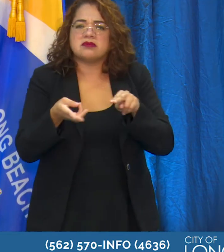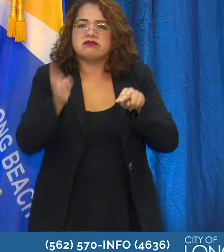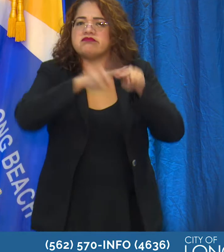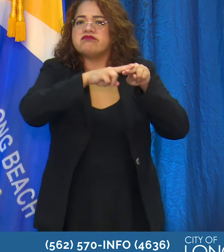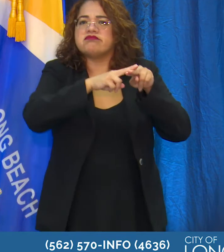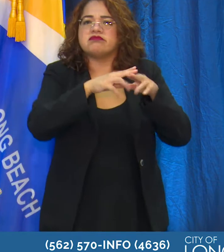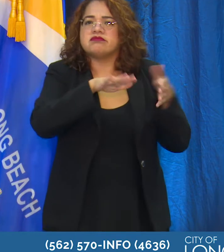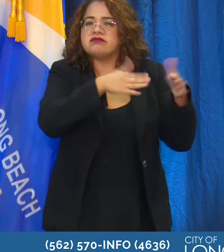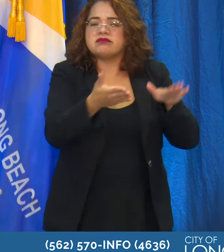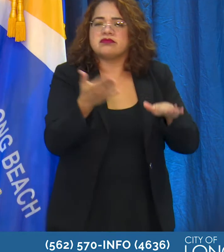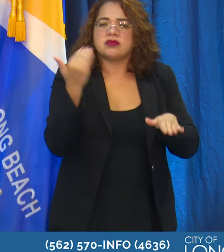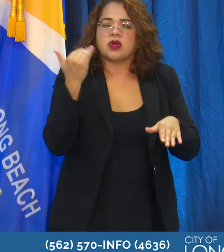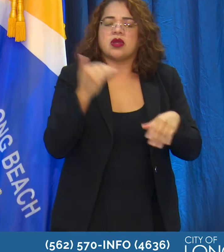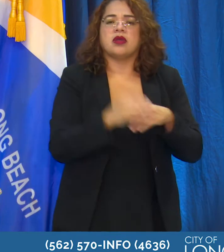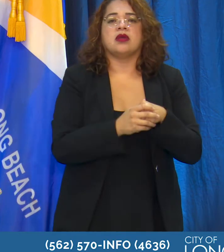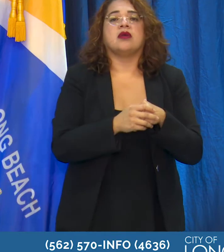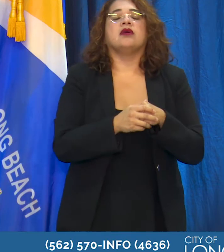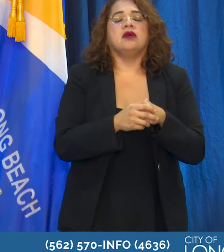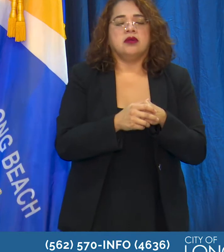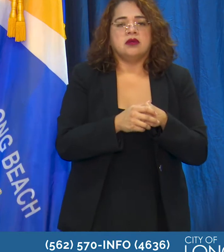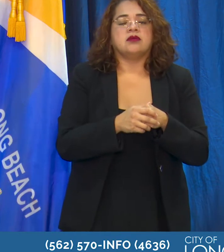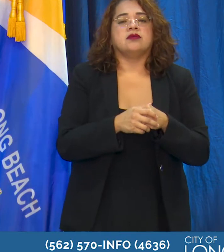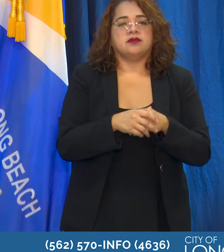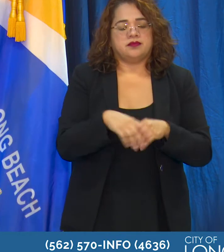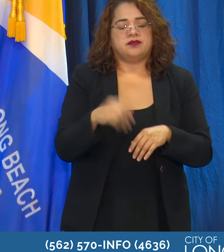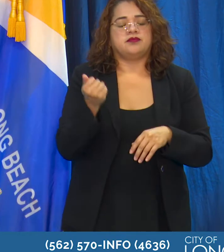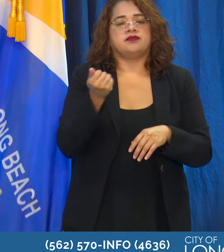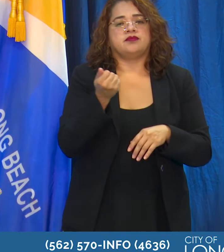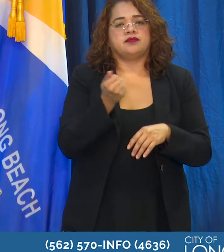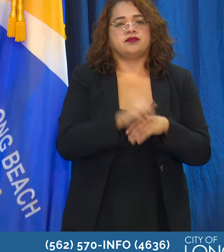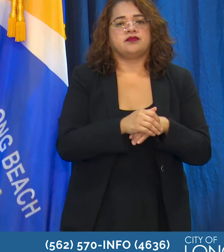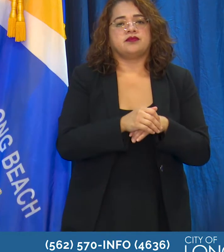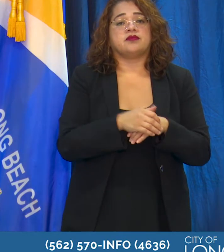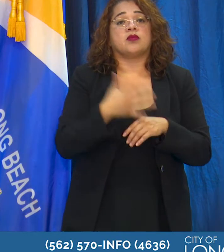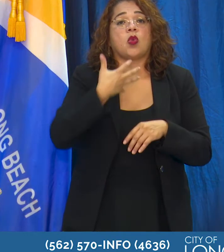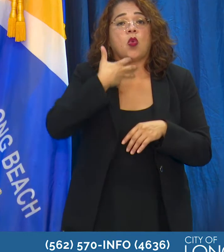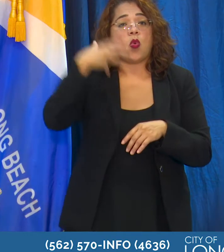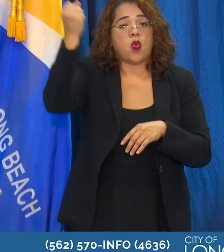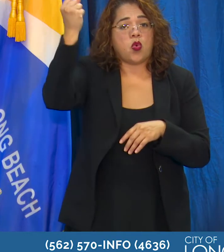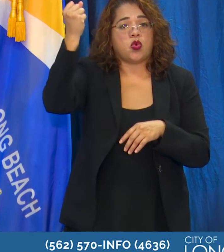Yeah, so we had a few deaths of folks who were older adults who were in skilled nursing